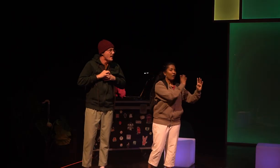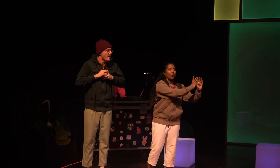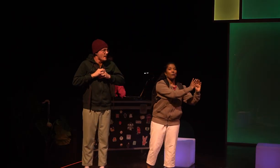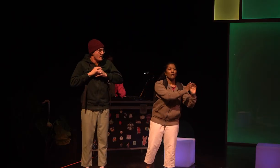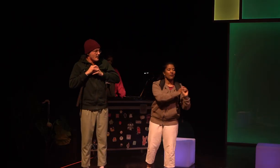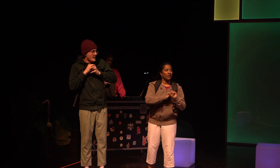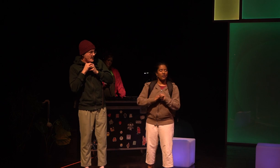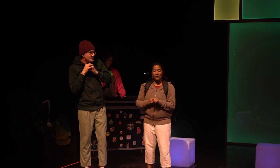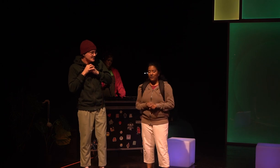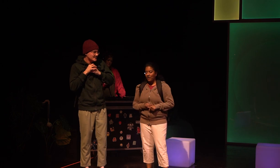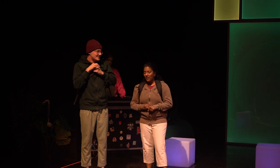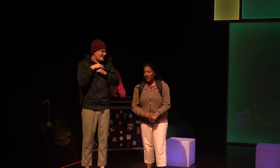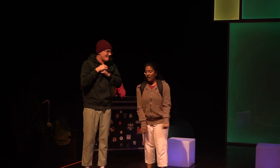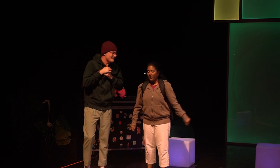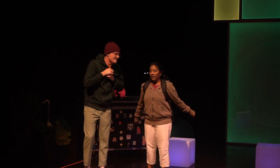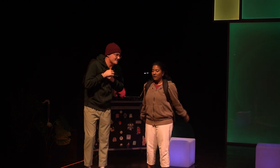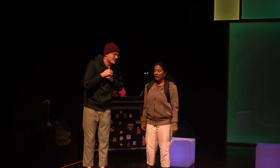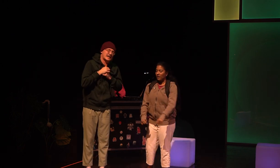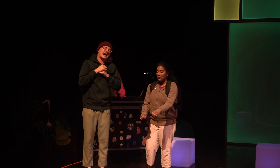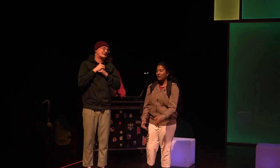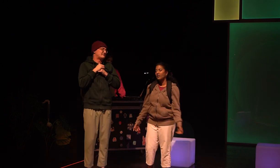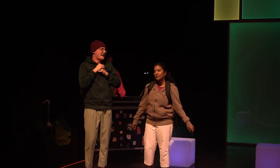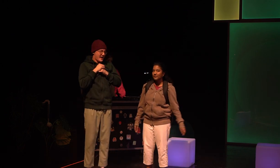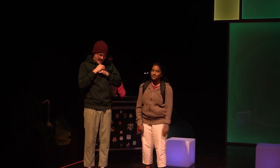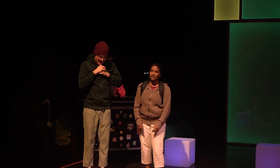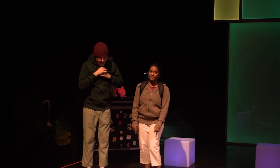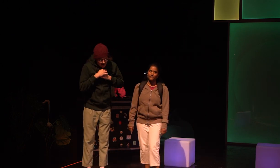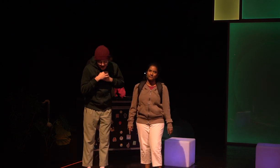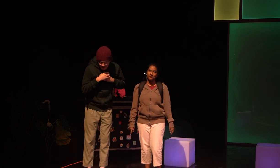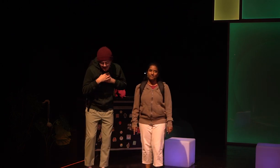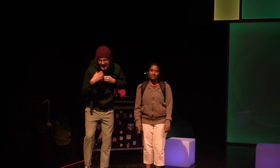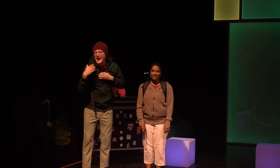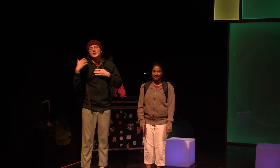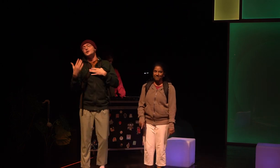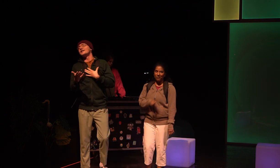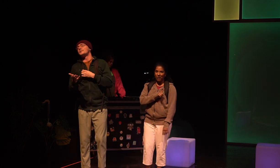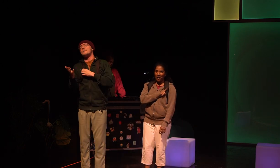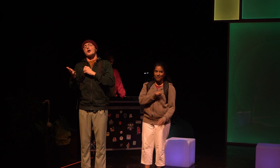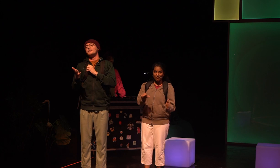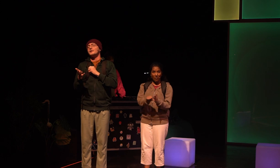queue. Agh. Ain't none of this would be a problem